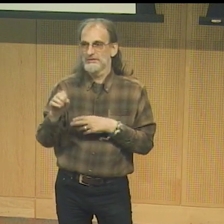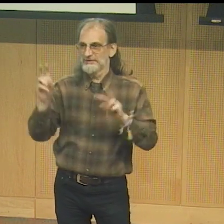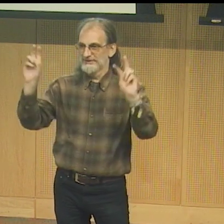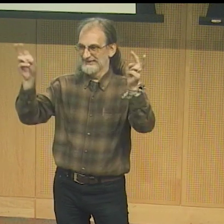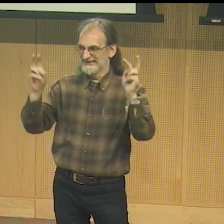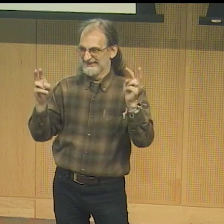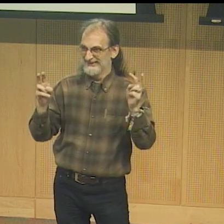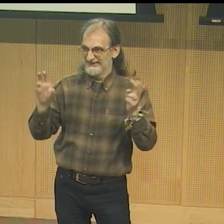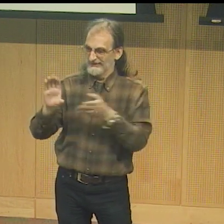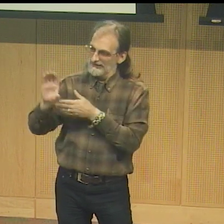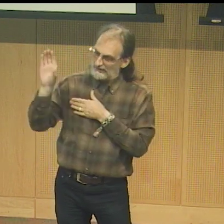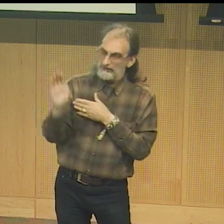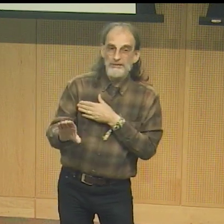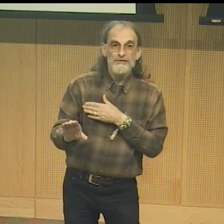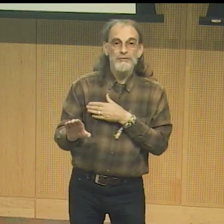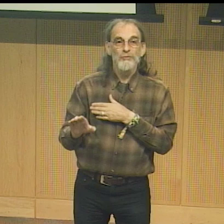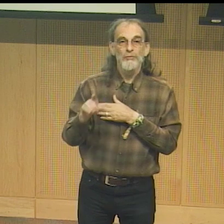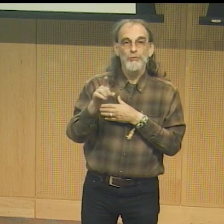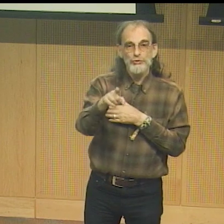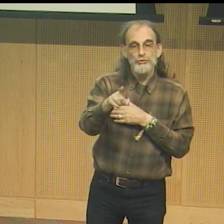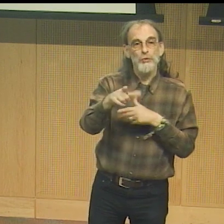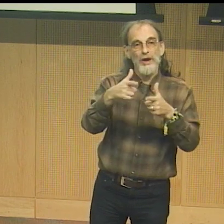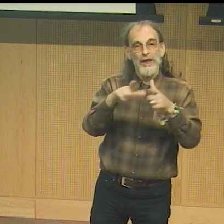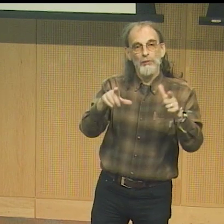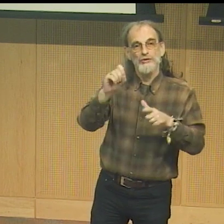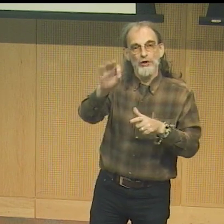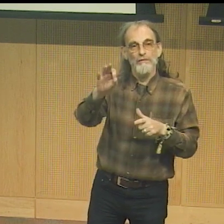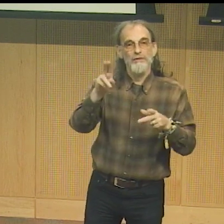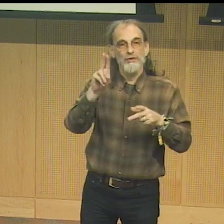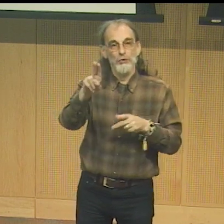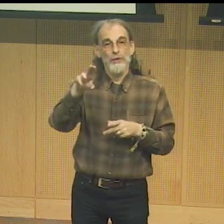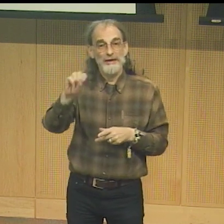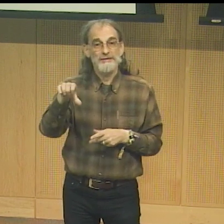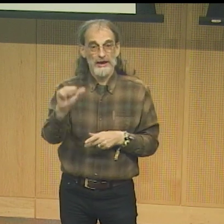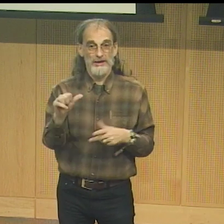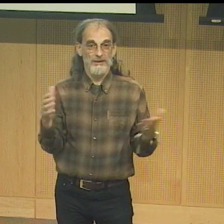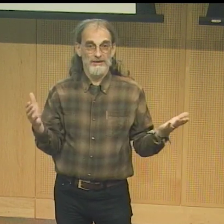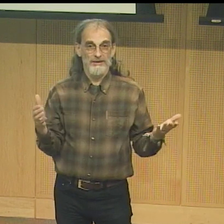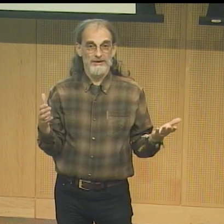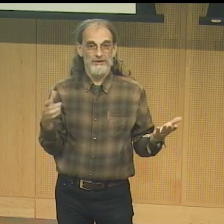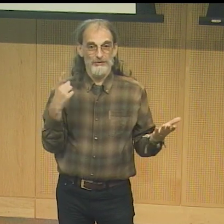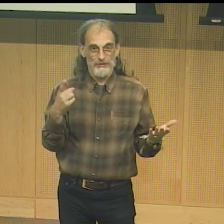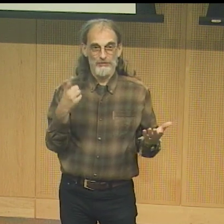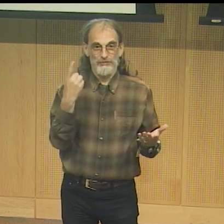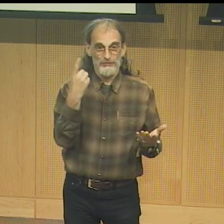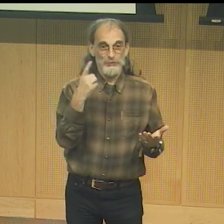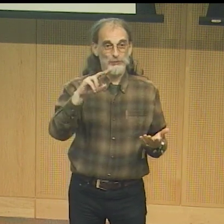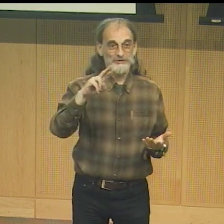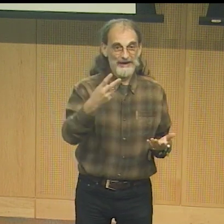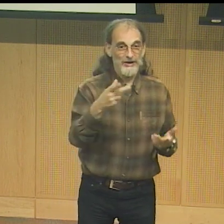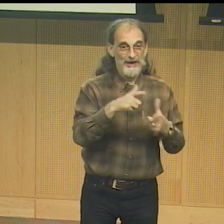Deaf PBS, so to speak. Those all need to be funded. That's where cultural legislation can begin to